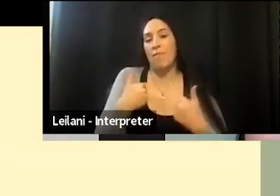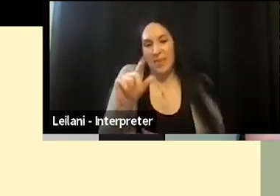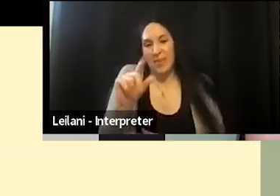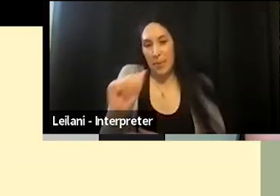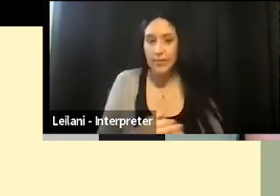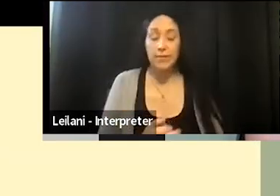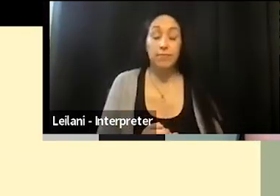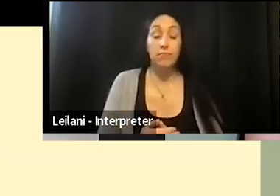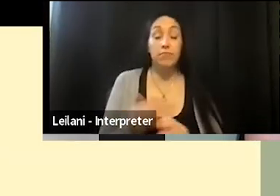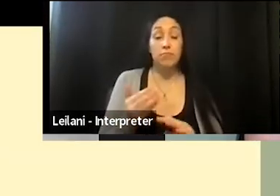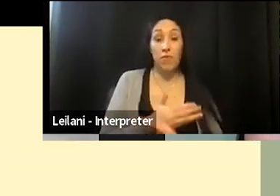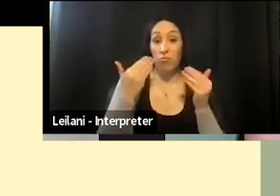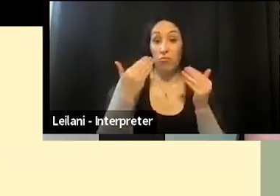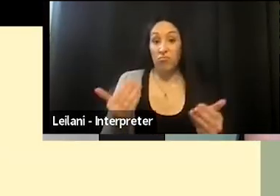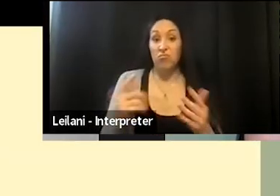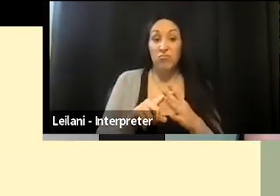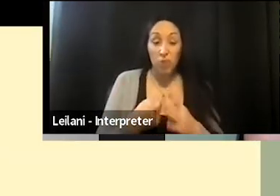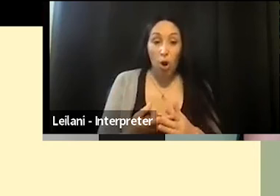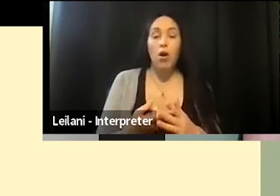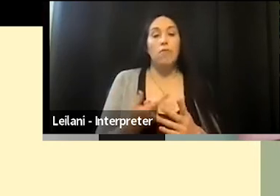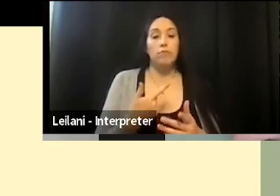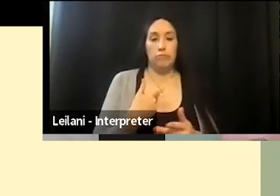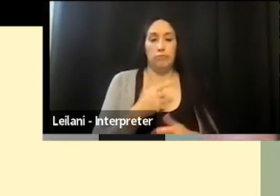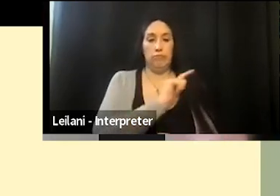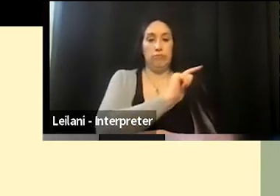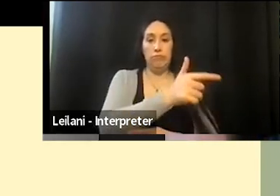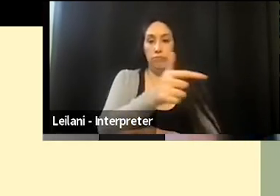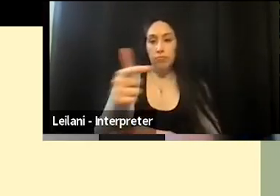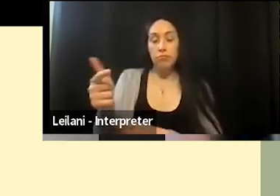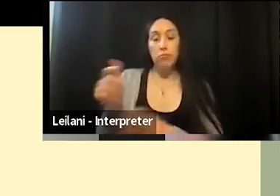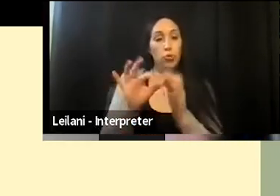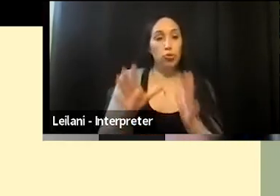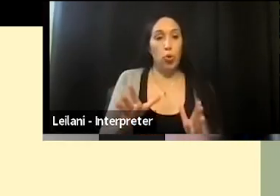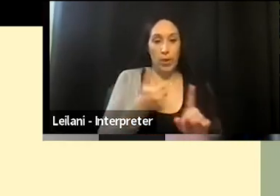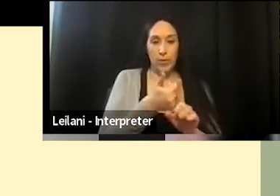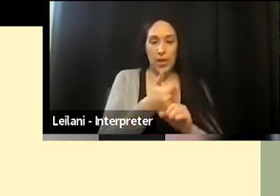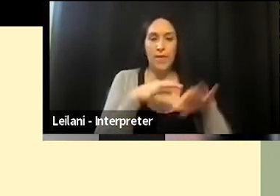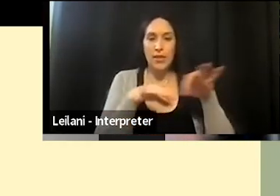I'm gonna let all of the interpreters explain what is going on, and then we'll begin,